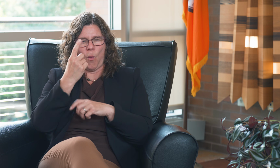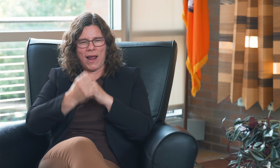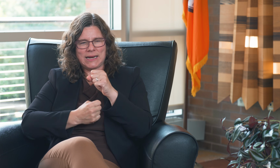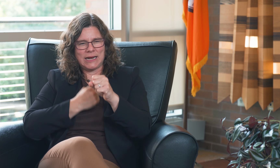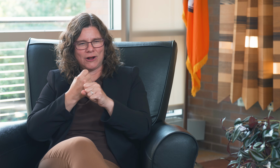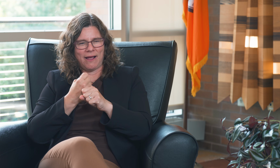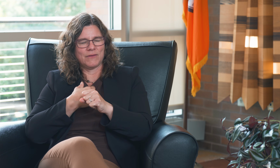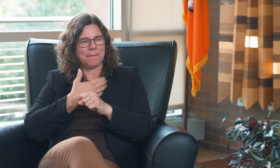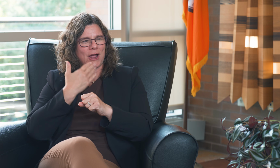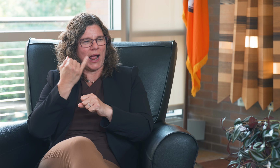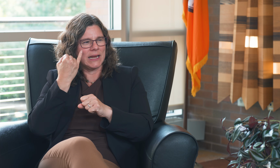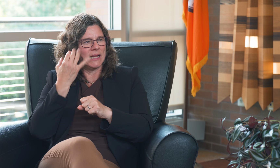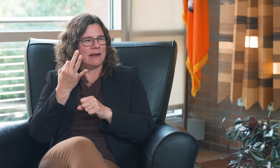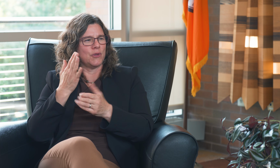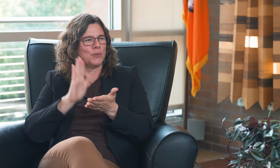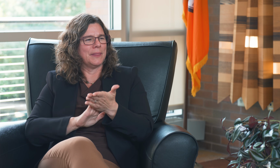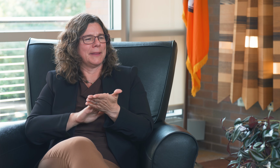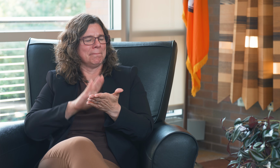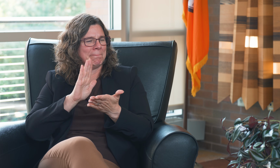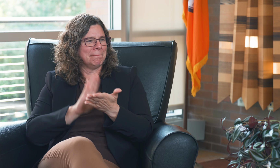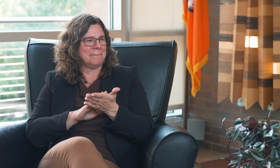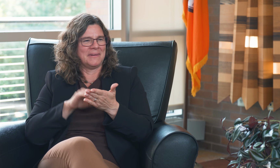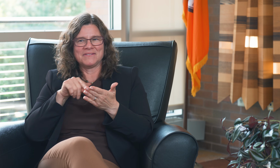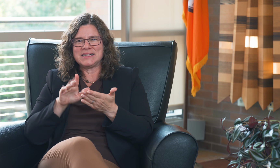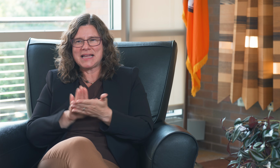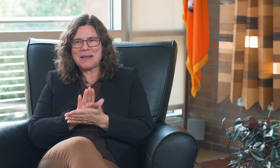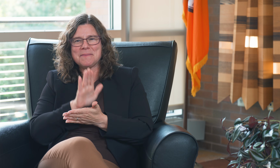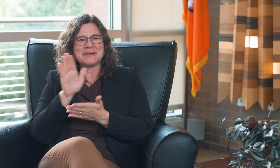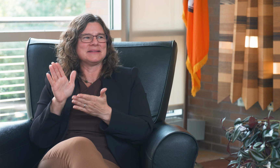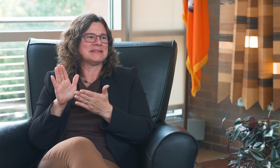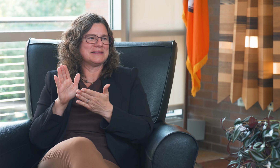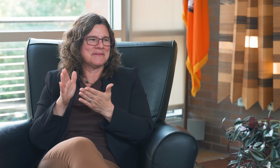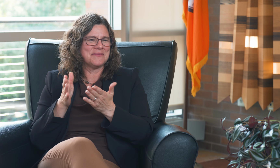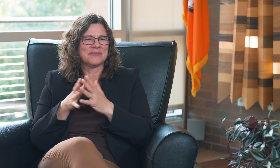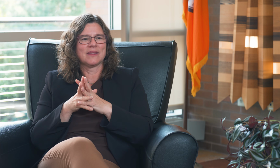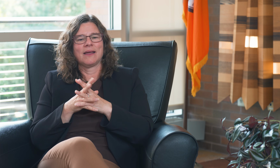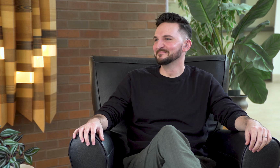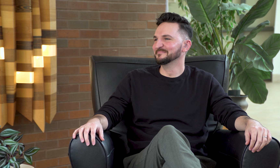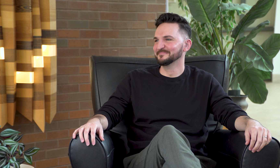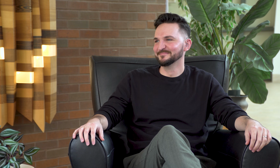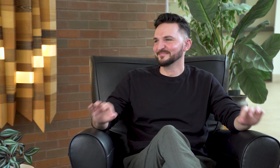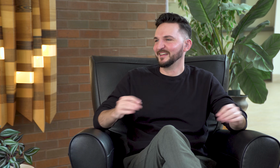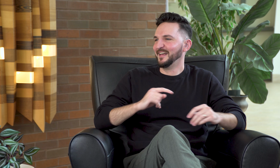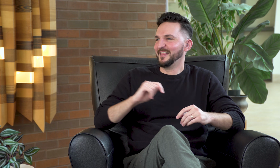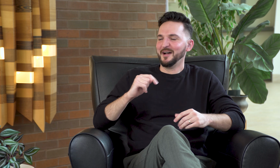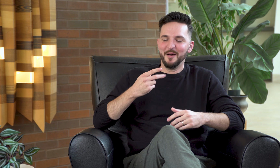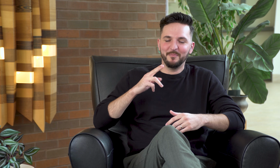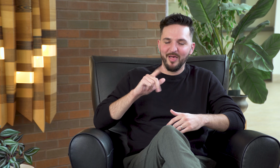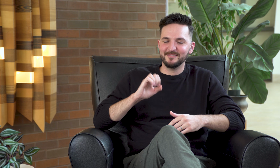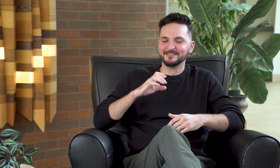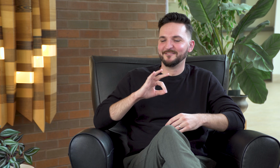So I think really after a year, I'll have a better idea of what the rhythm is of this campus.